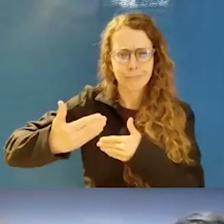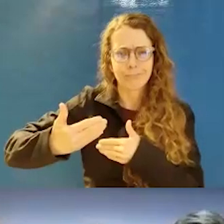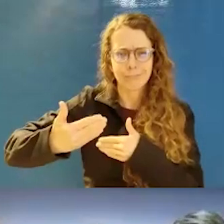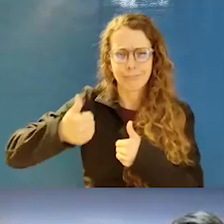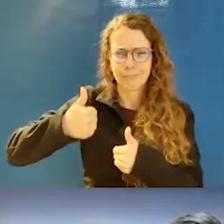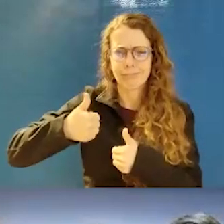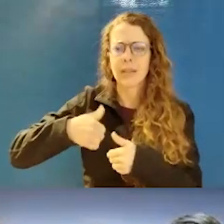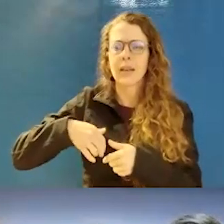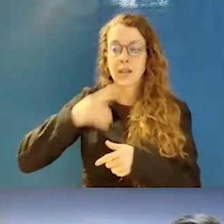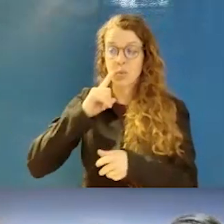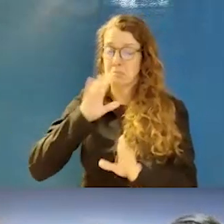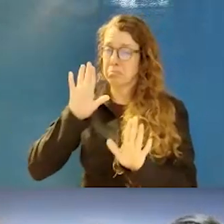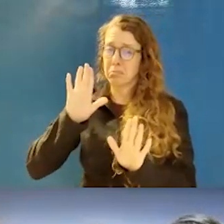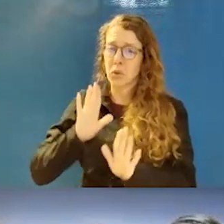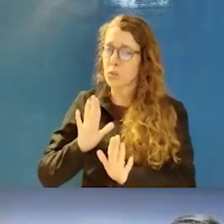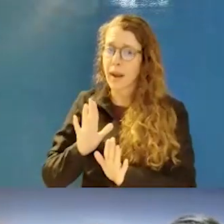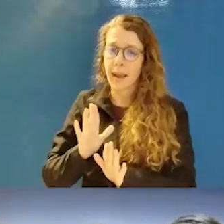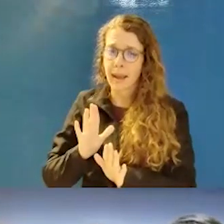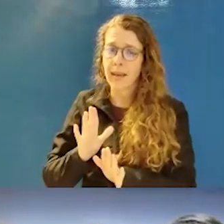That's a really great, actually a really great,